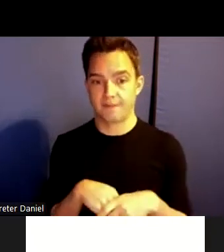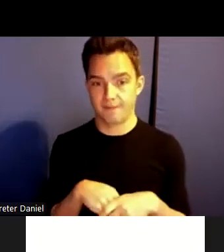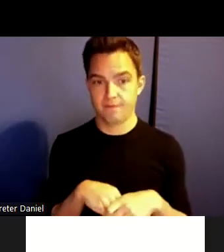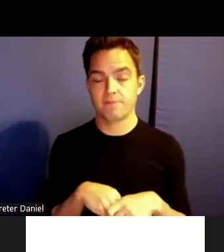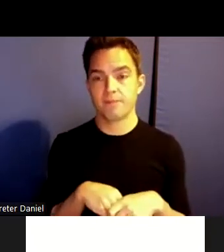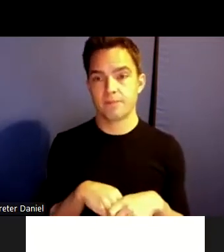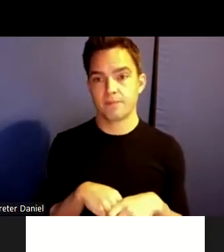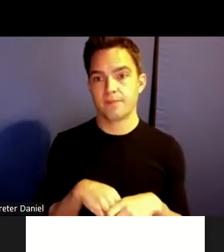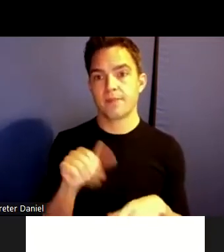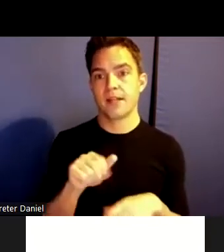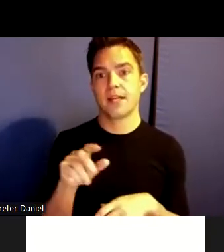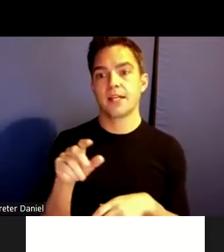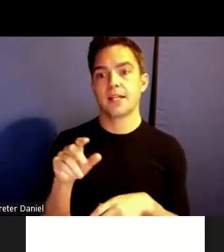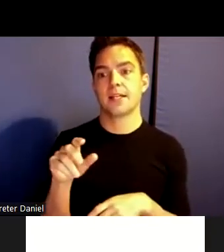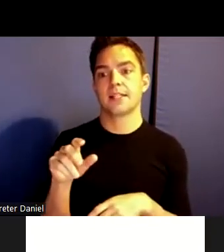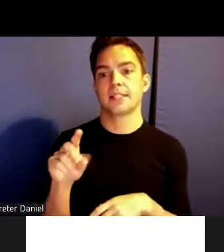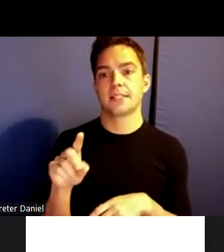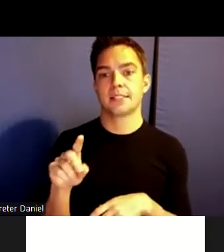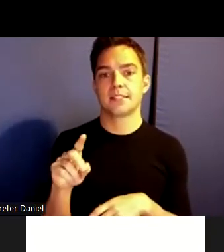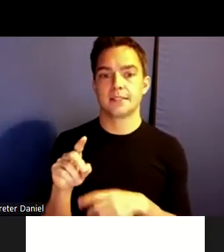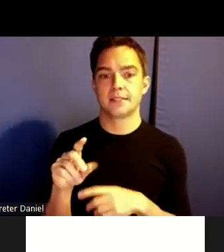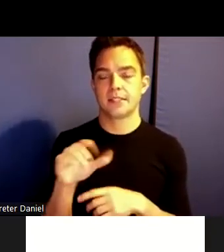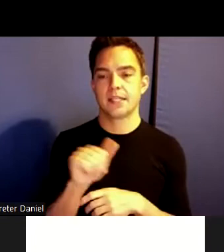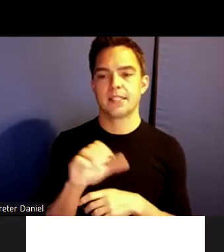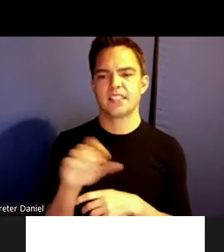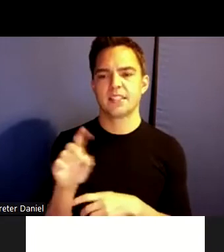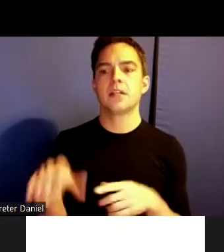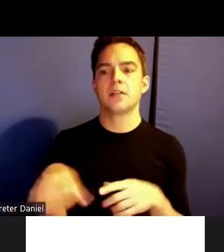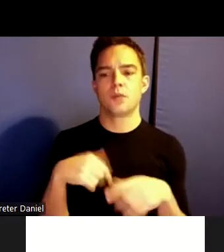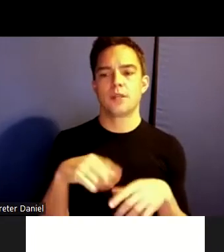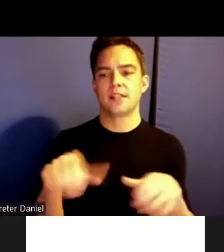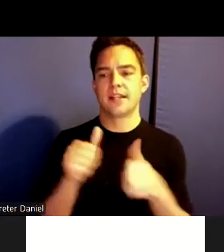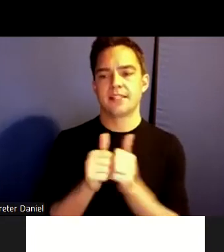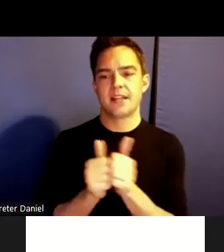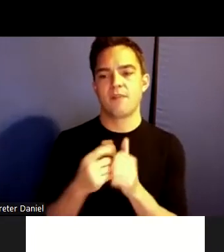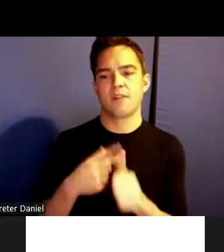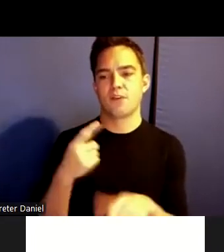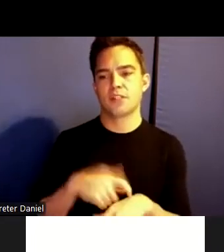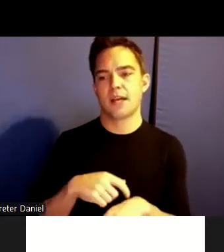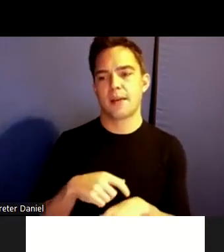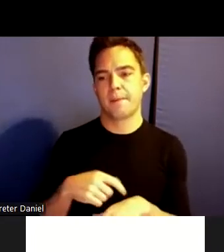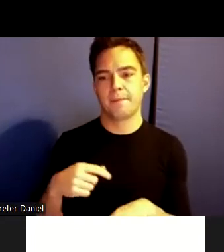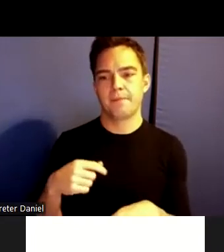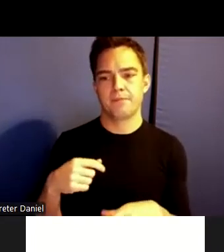the first time for me doing this. So we sort of did it together the for the very first time. And I would highly